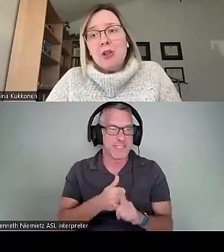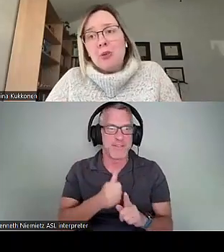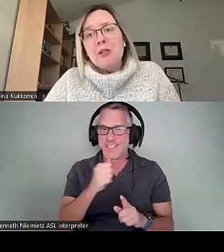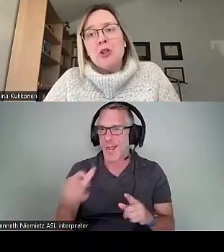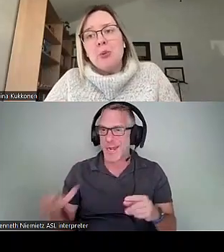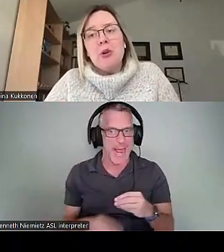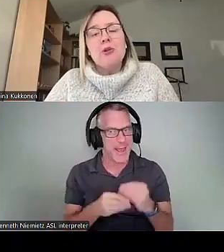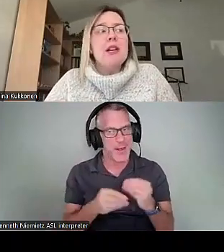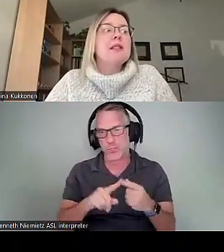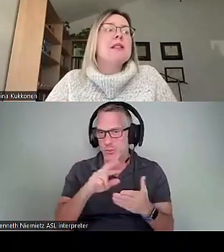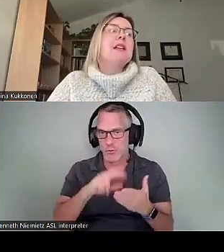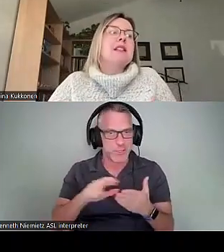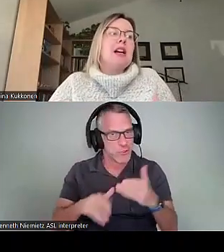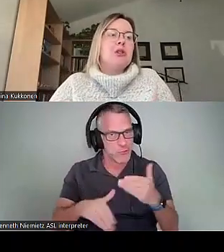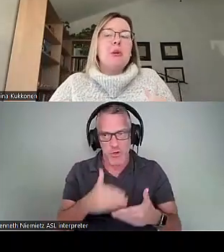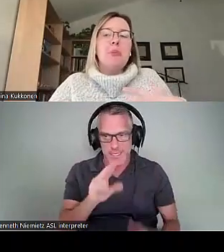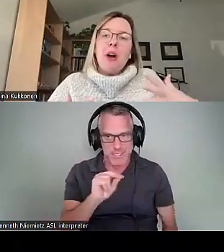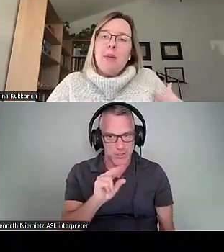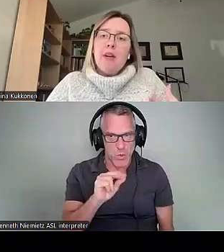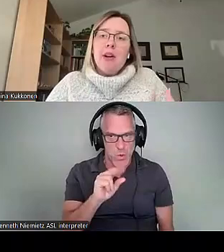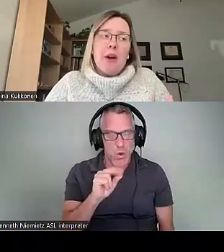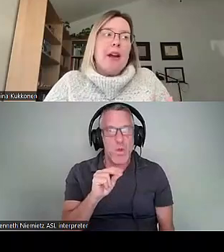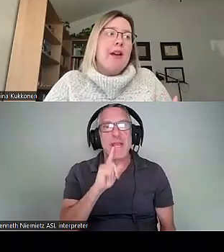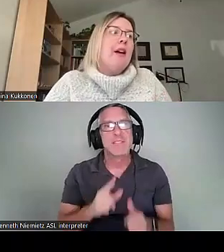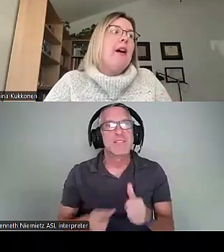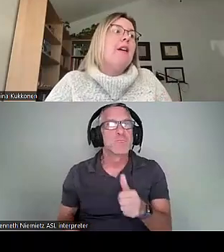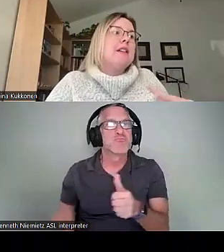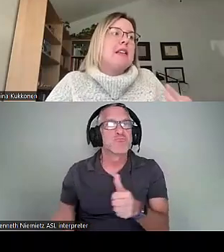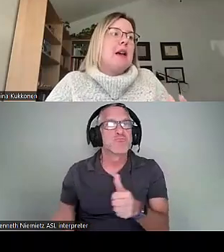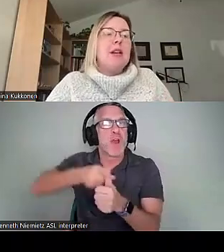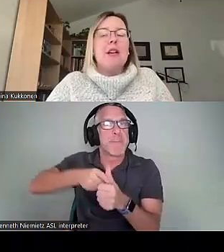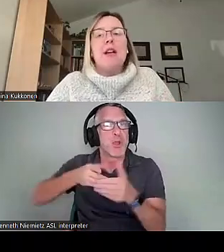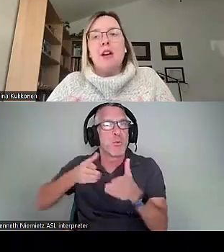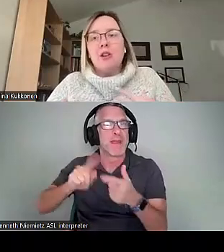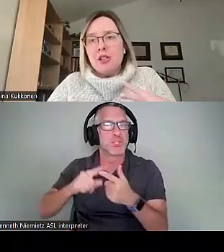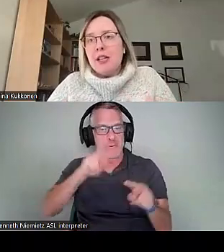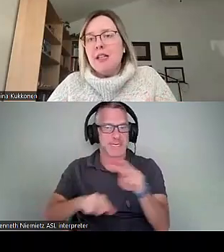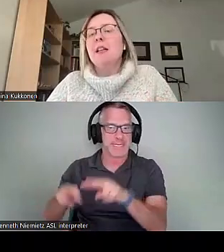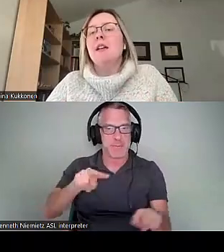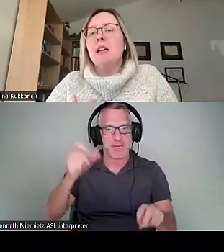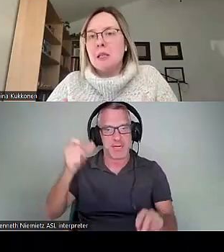to the research process. It is actually the primary way of examining an understanding